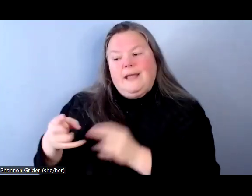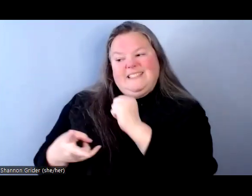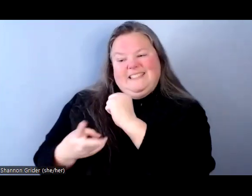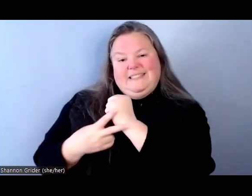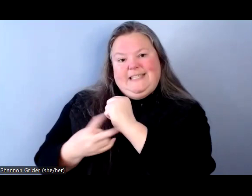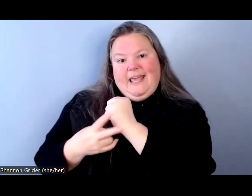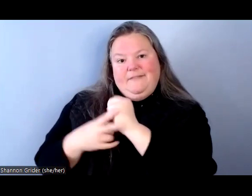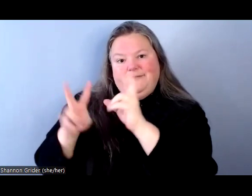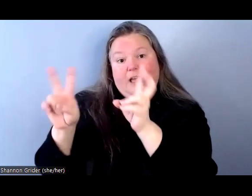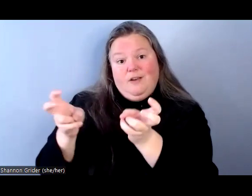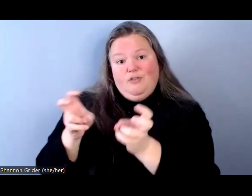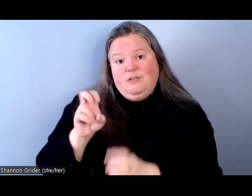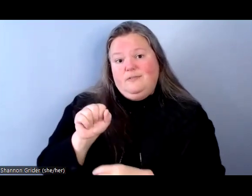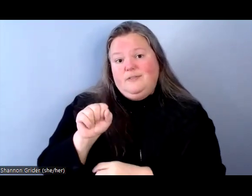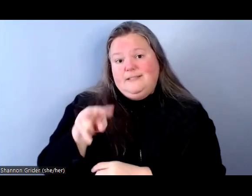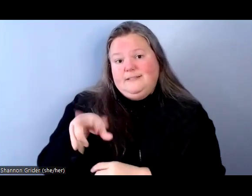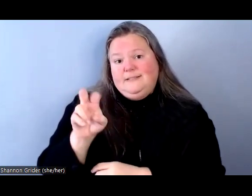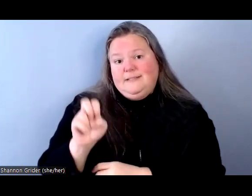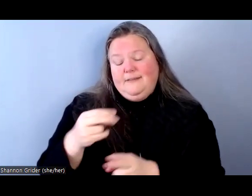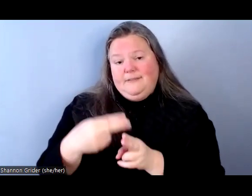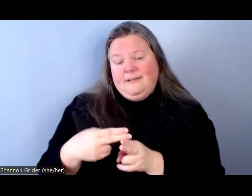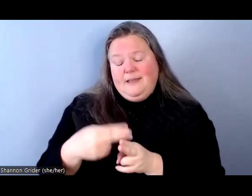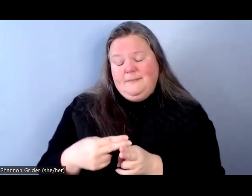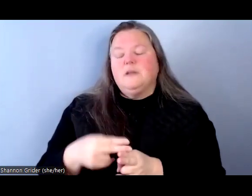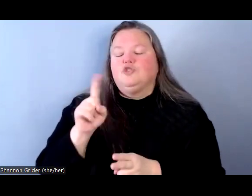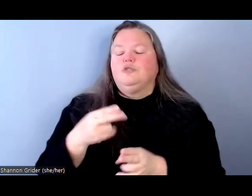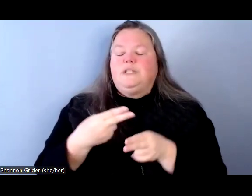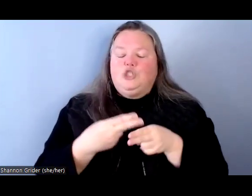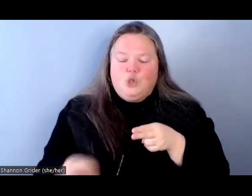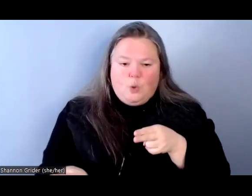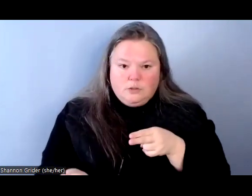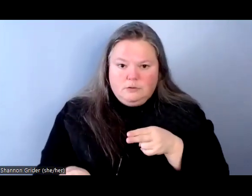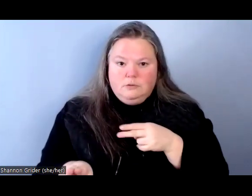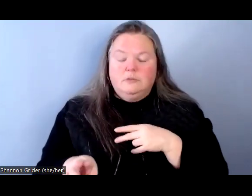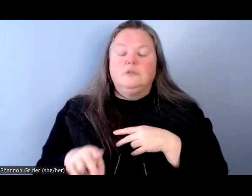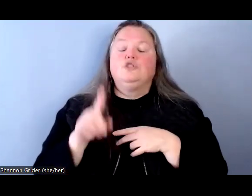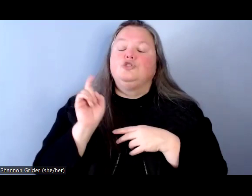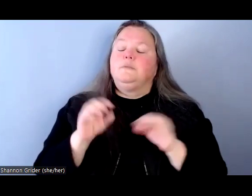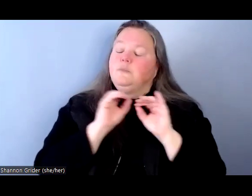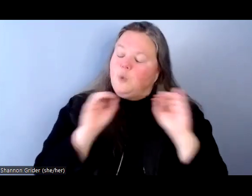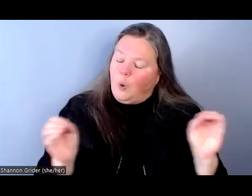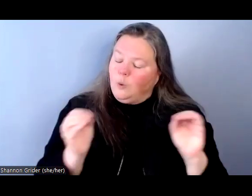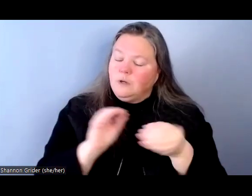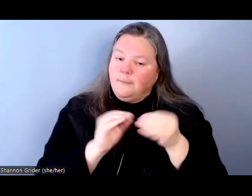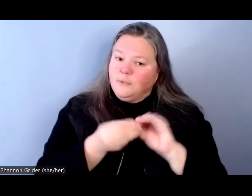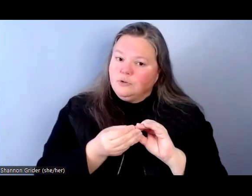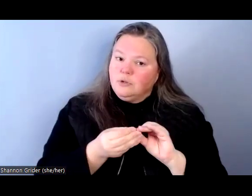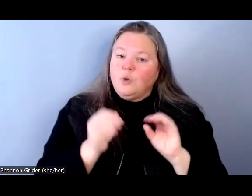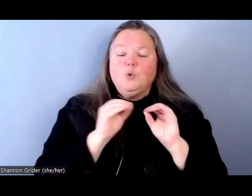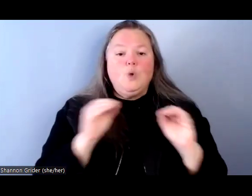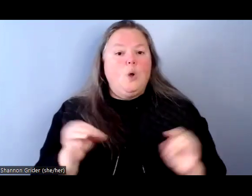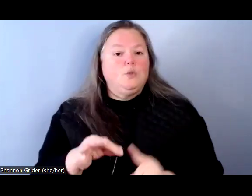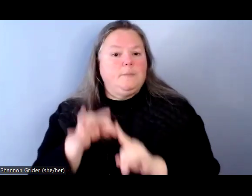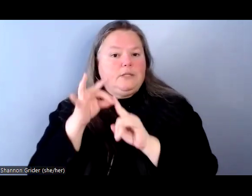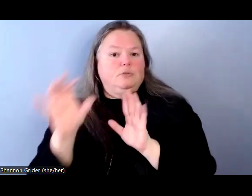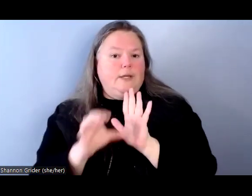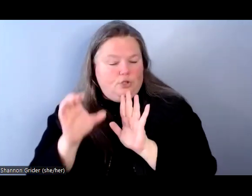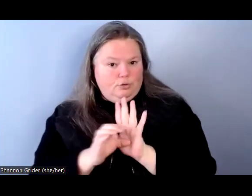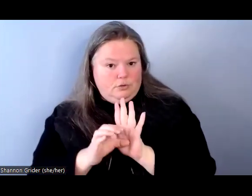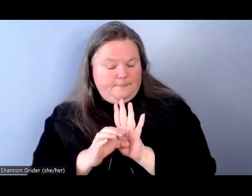save with a short title and no numbers or special characters.